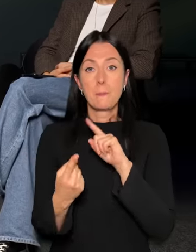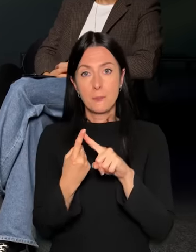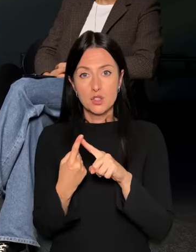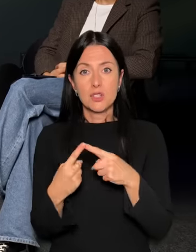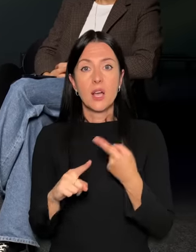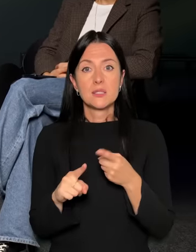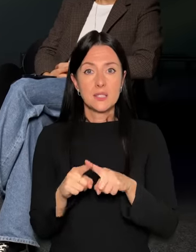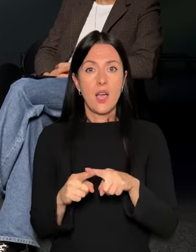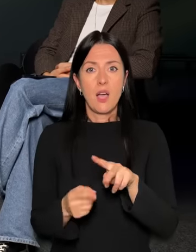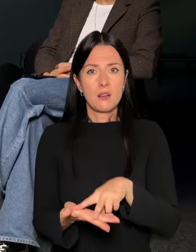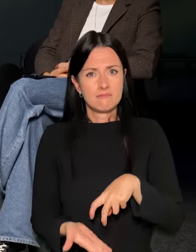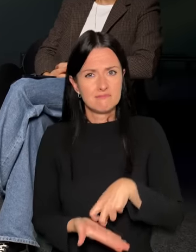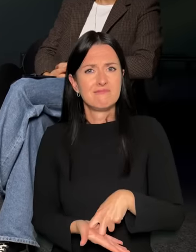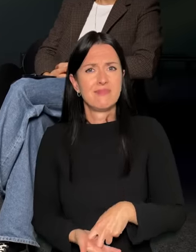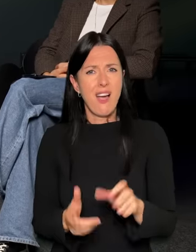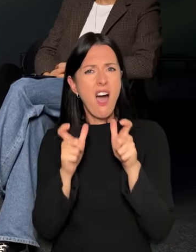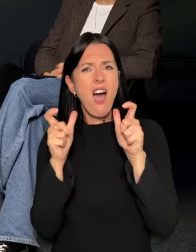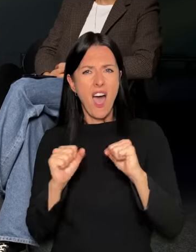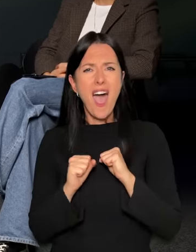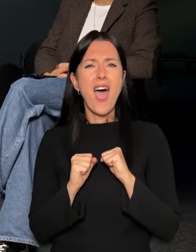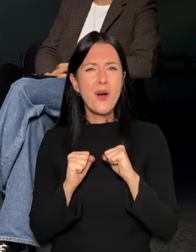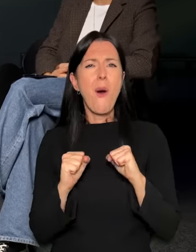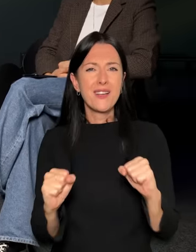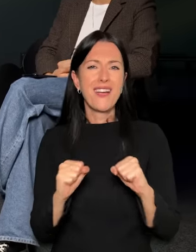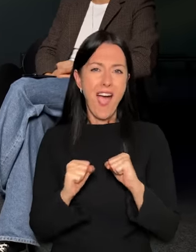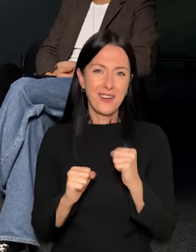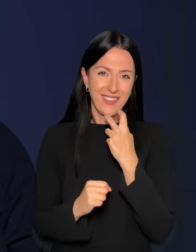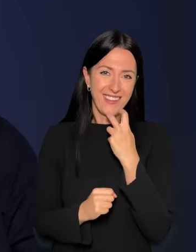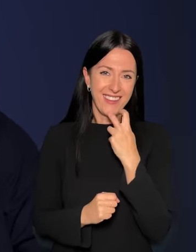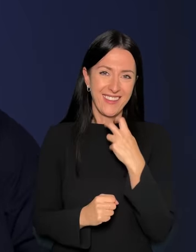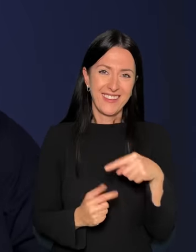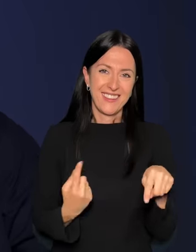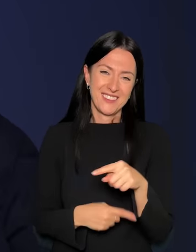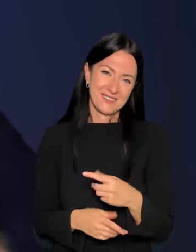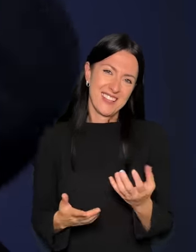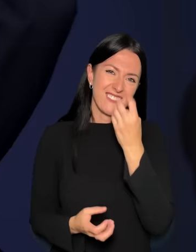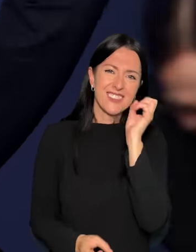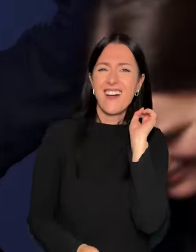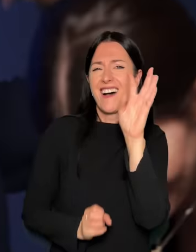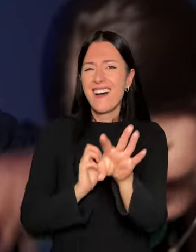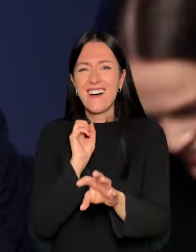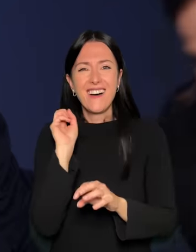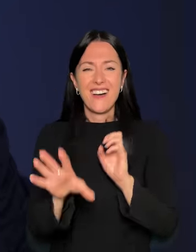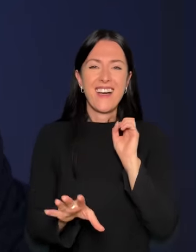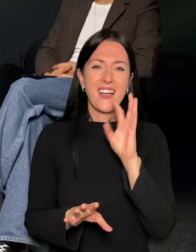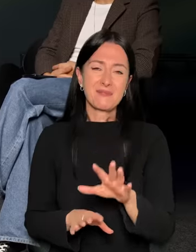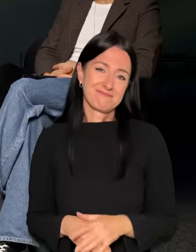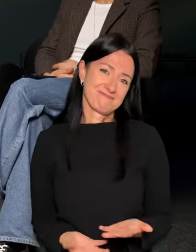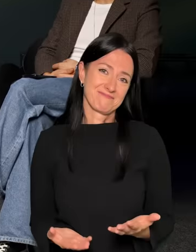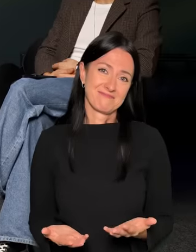get down on your knees and shout "HE-ROES! HE-ROES!" and throw us... Or can you